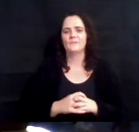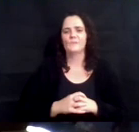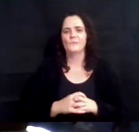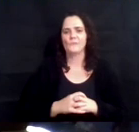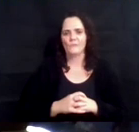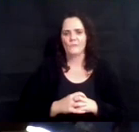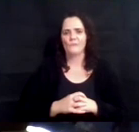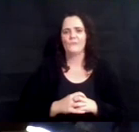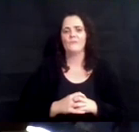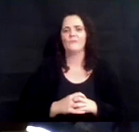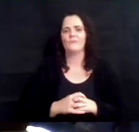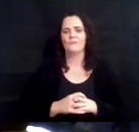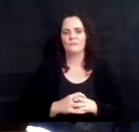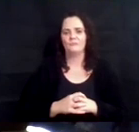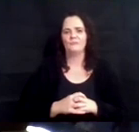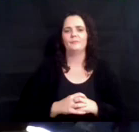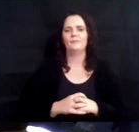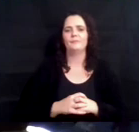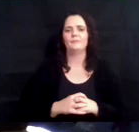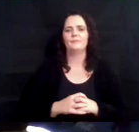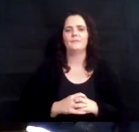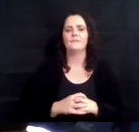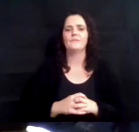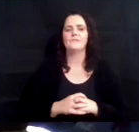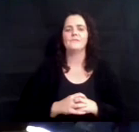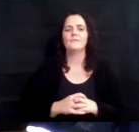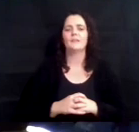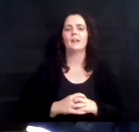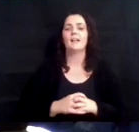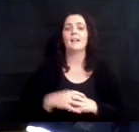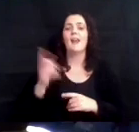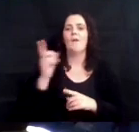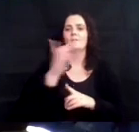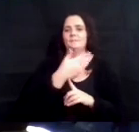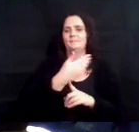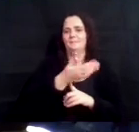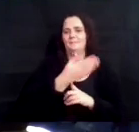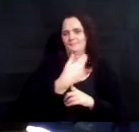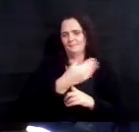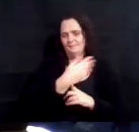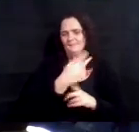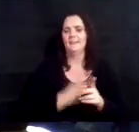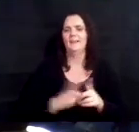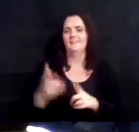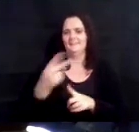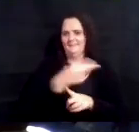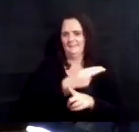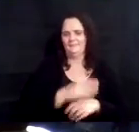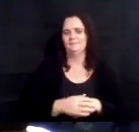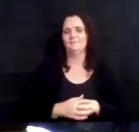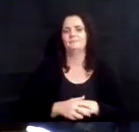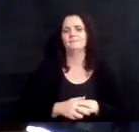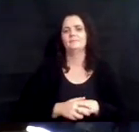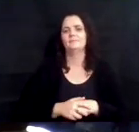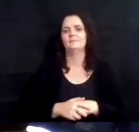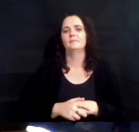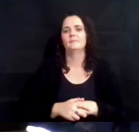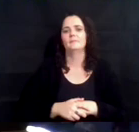there we go got my arm and then I'm going to cut out the banner. And the banner, I'm gonna be very very rough with,